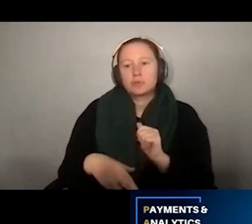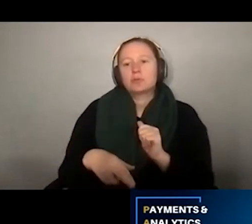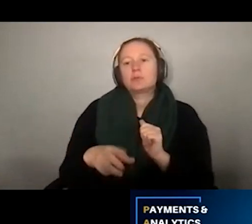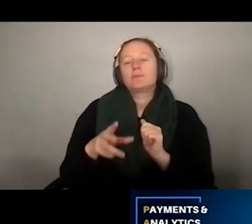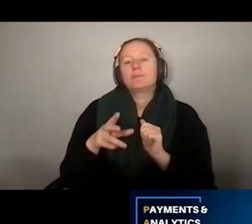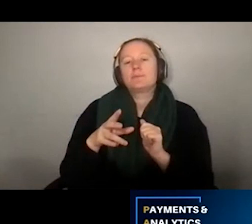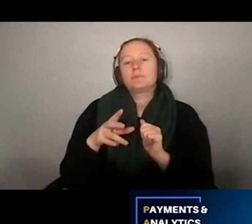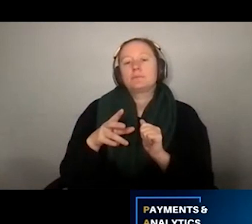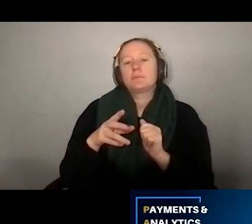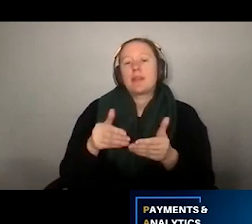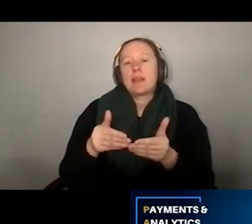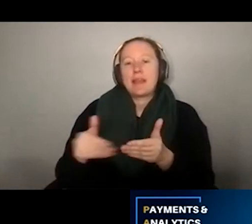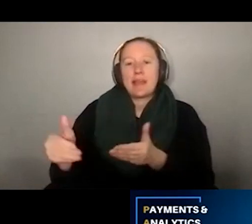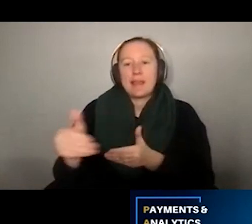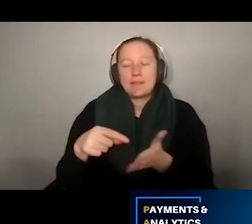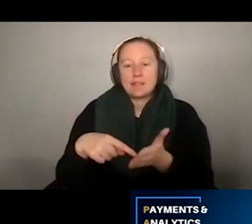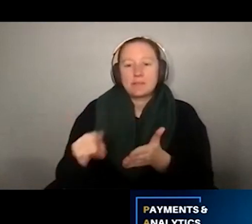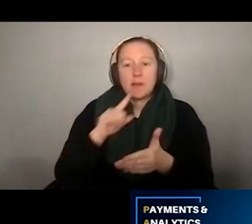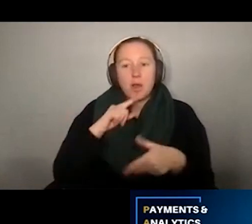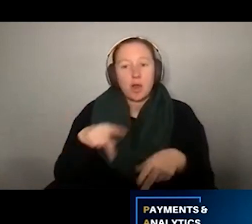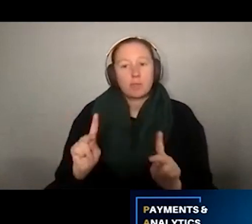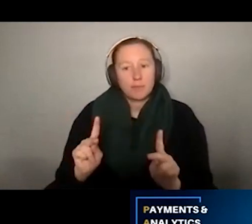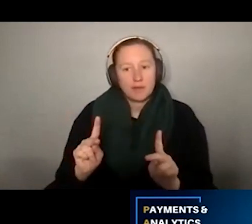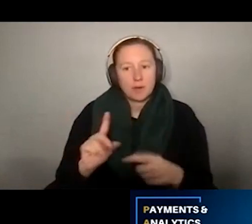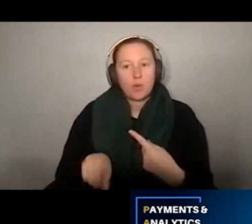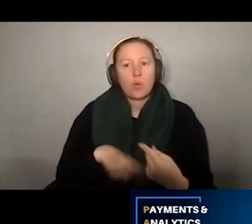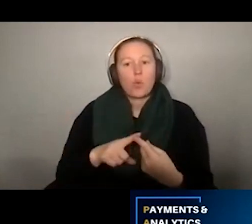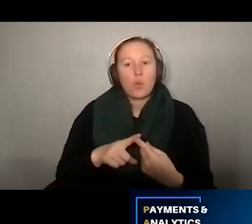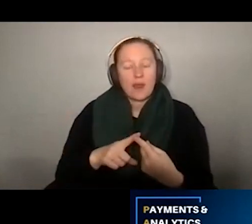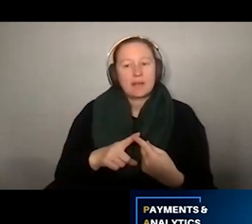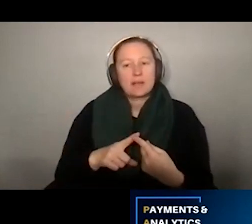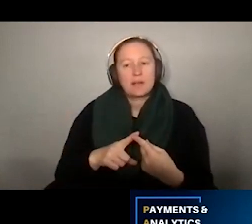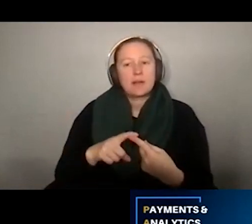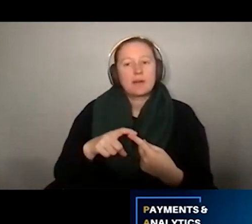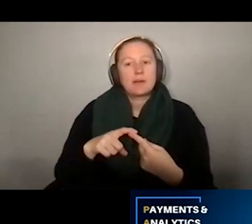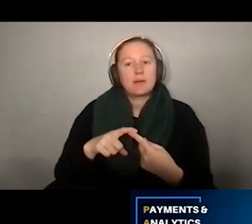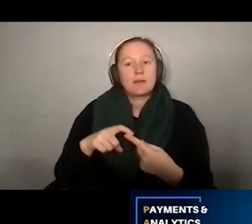advance payments are permitted when there's a need.